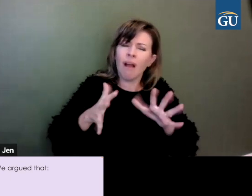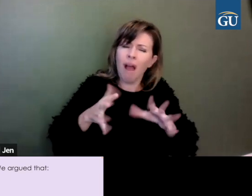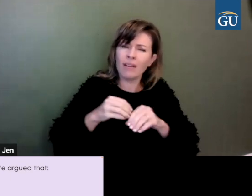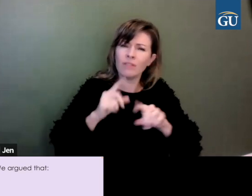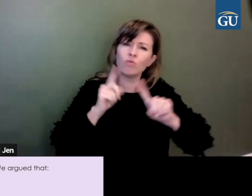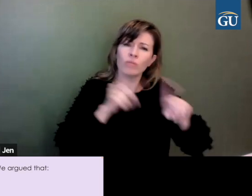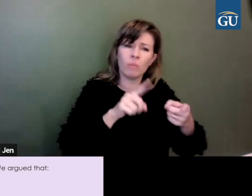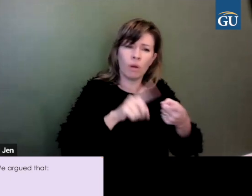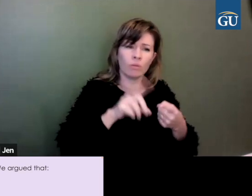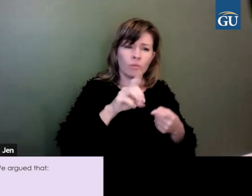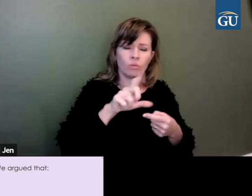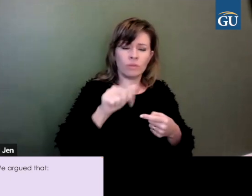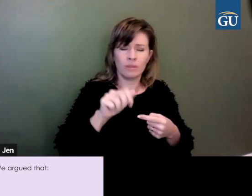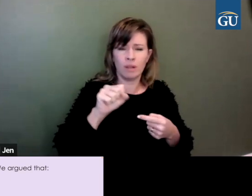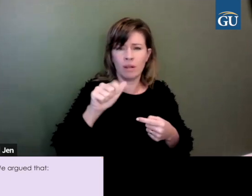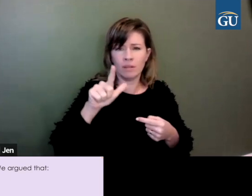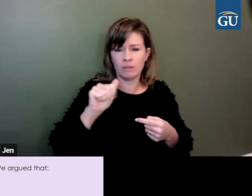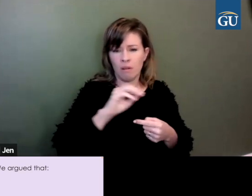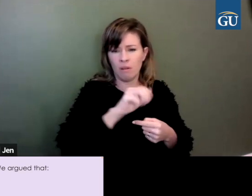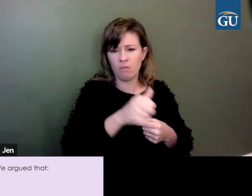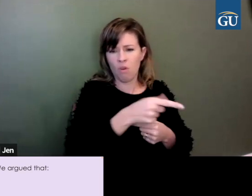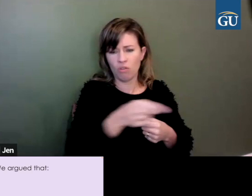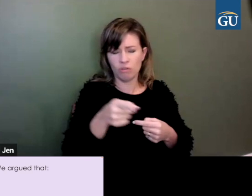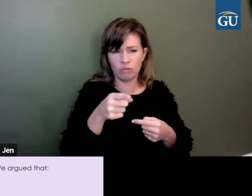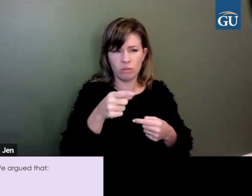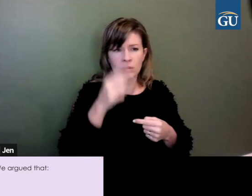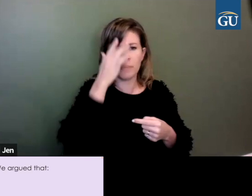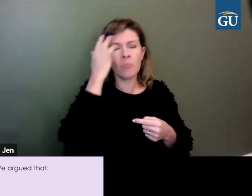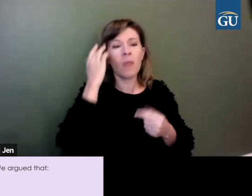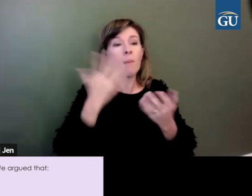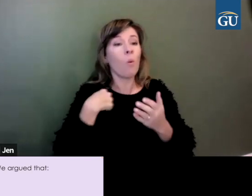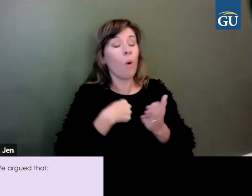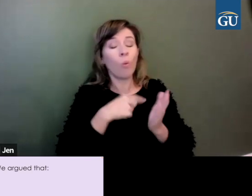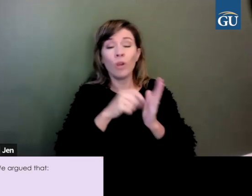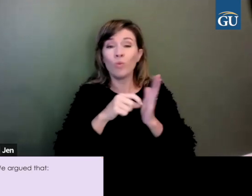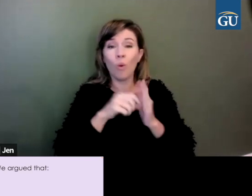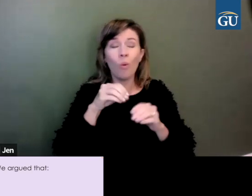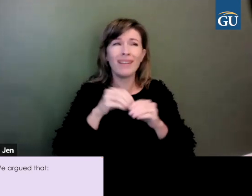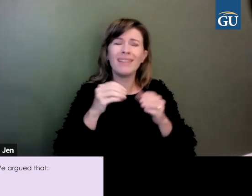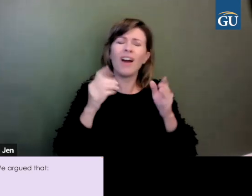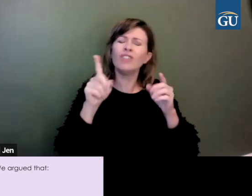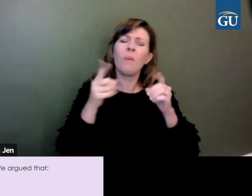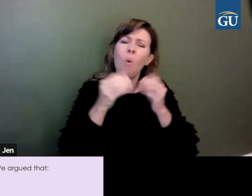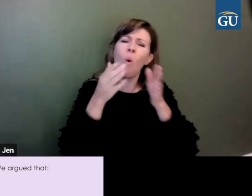response to what Della Sala and others were writing. What we wrote in a larger kind of argument was there was a